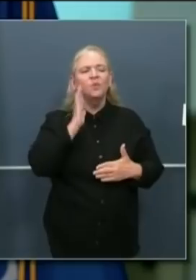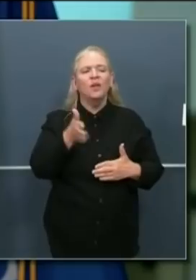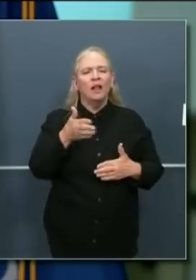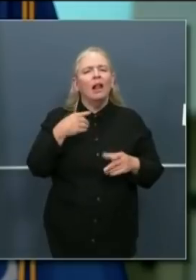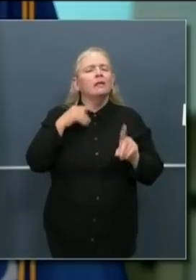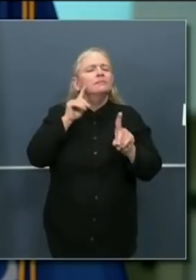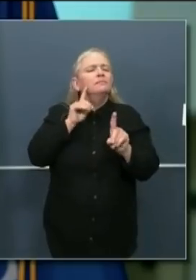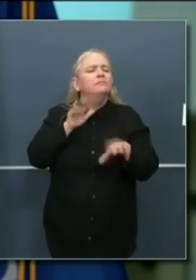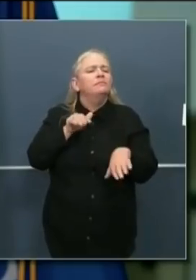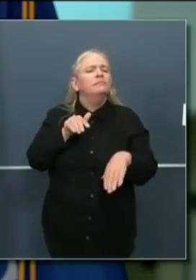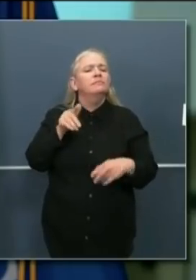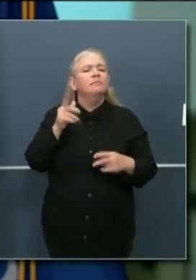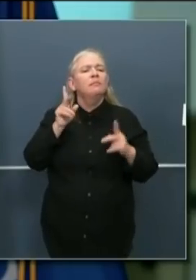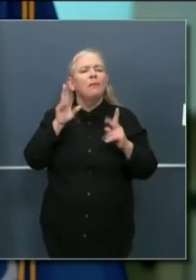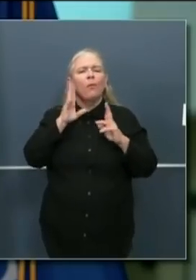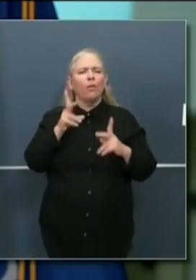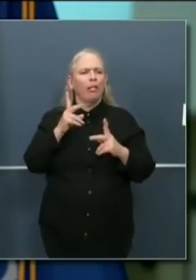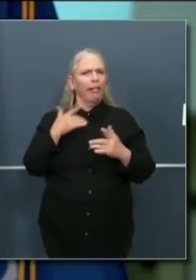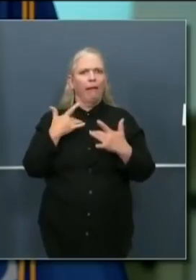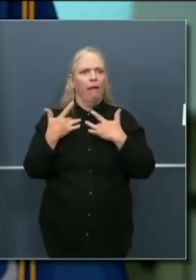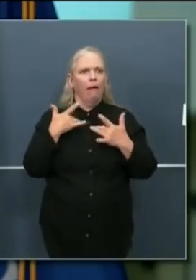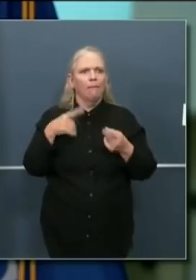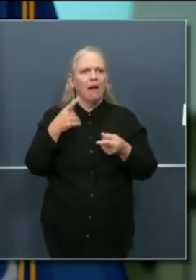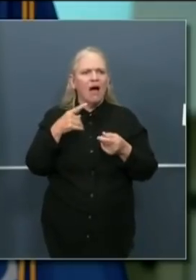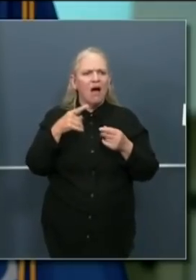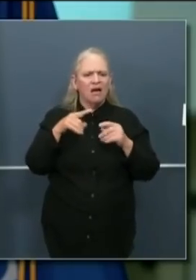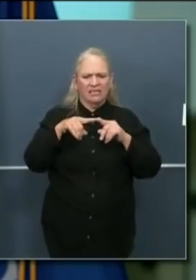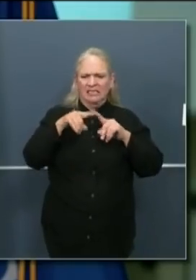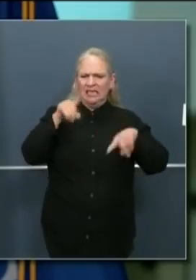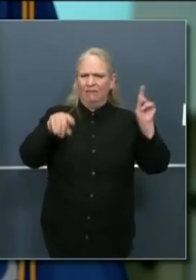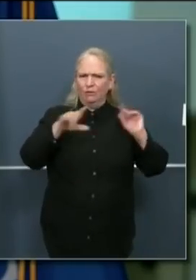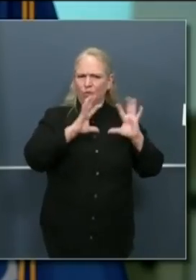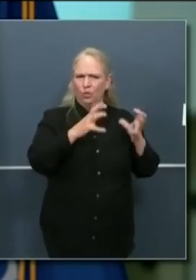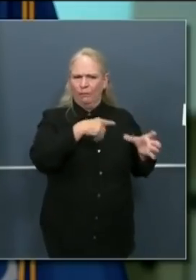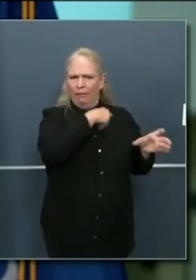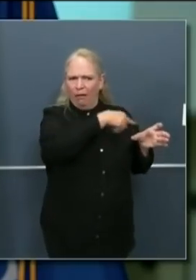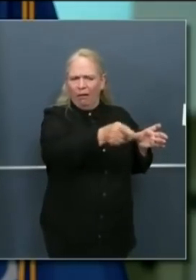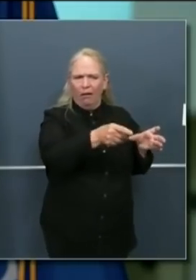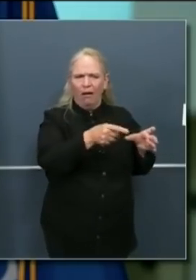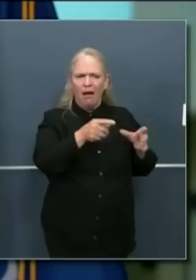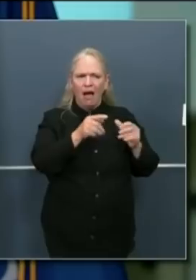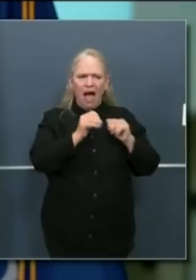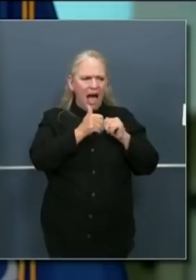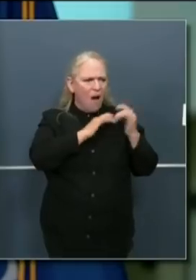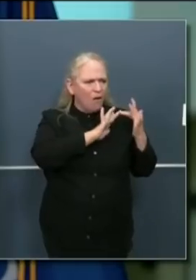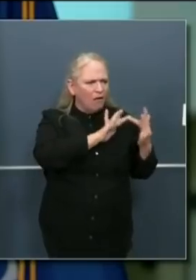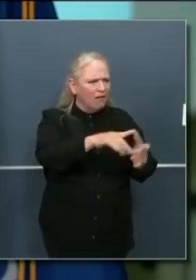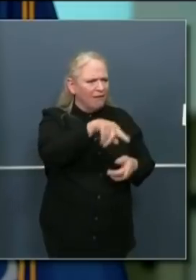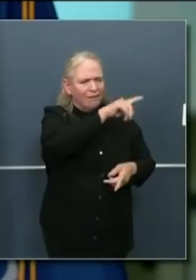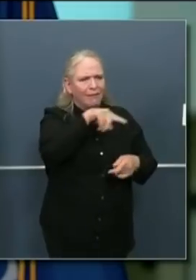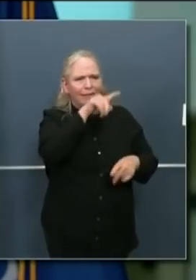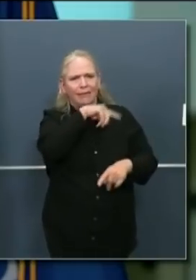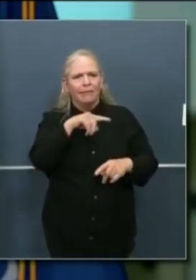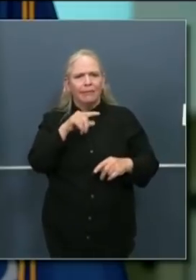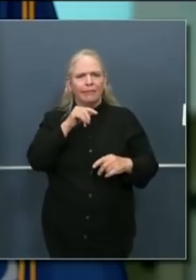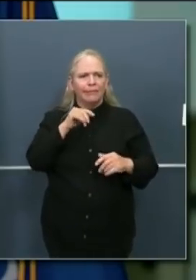WHICH I'M GOING TO DO IN THE NEXT FEW DAYS BECAUSE I THINK THIS DESERVES MORE ATTENTION